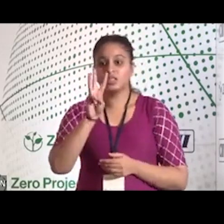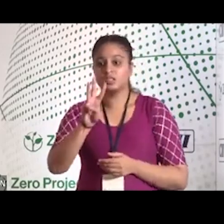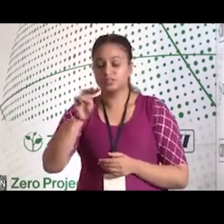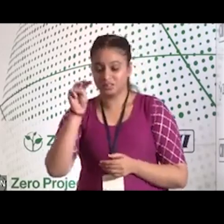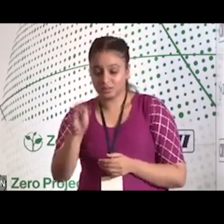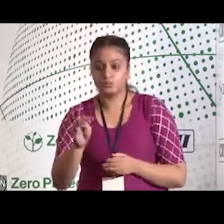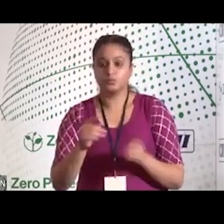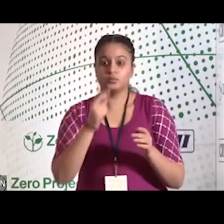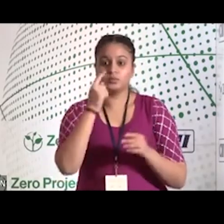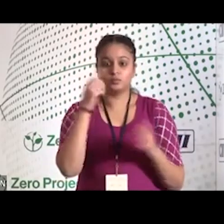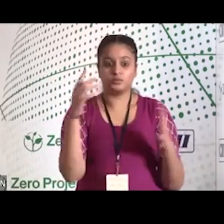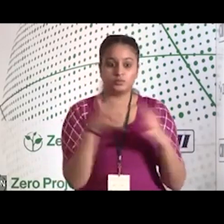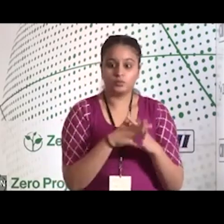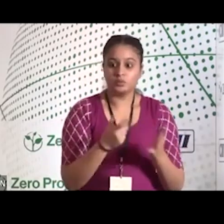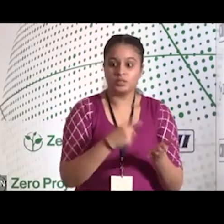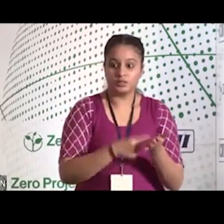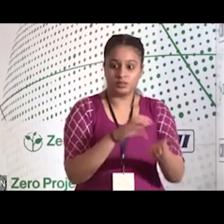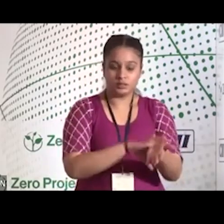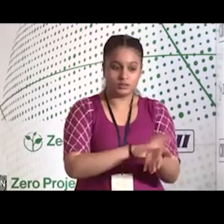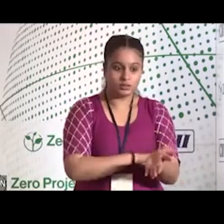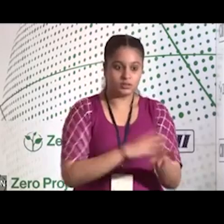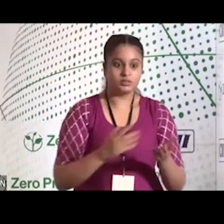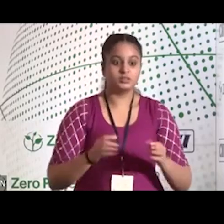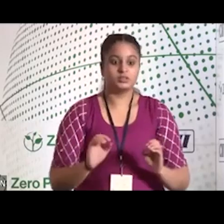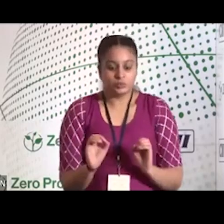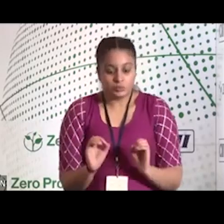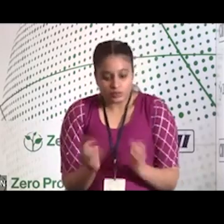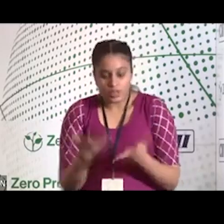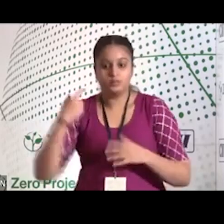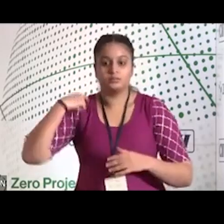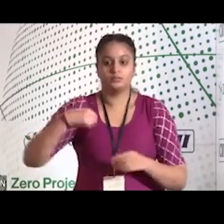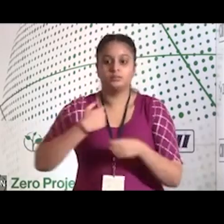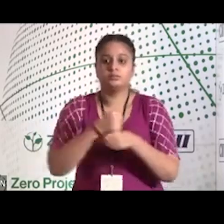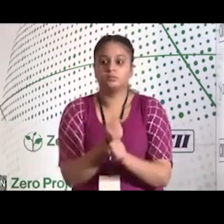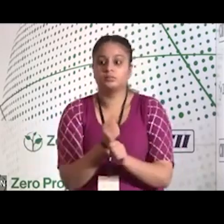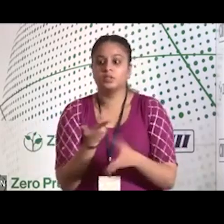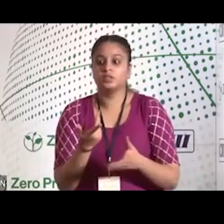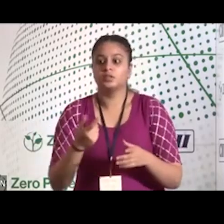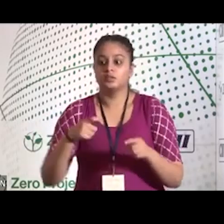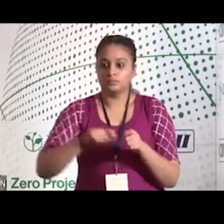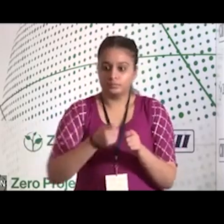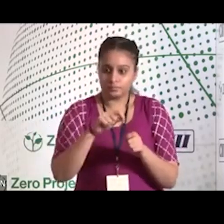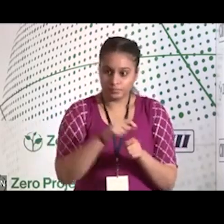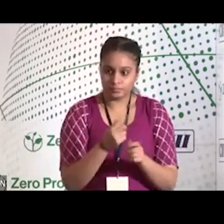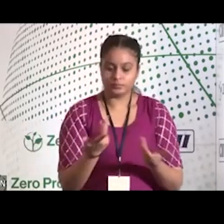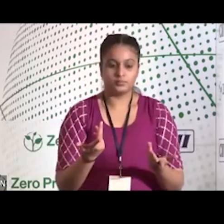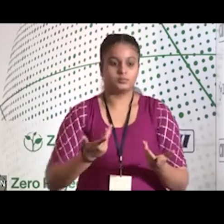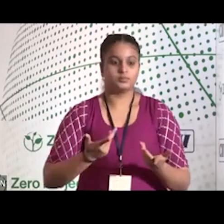in rural Rajasthan to start making bags and to stitch for this